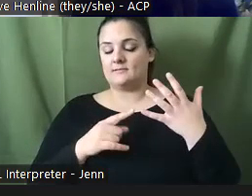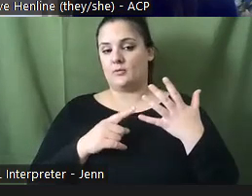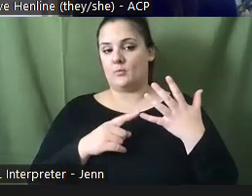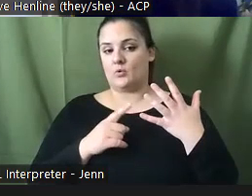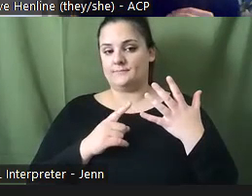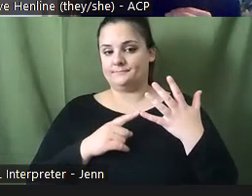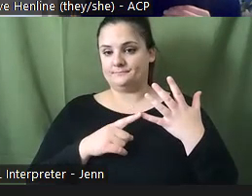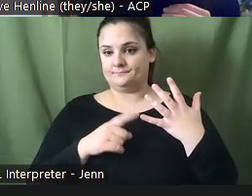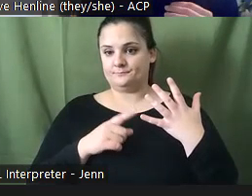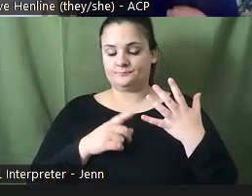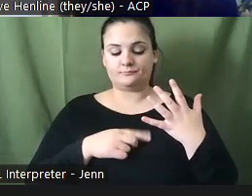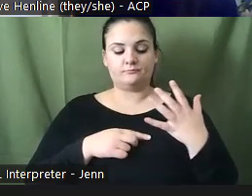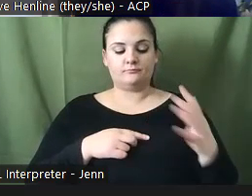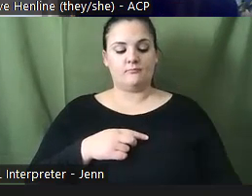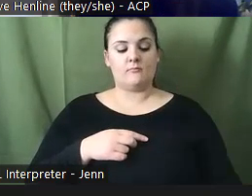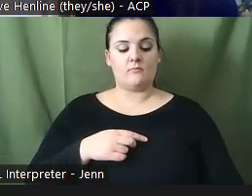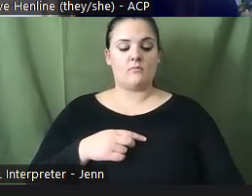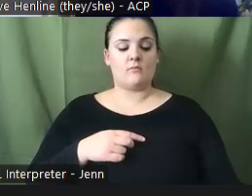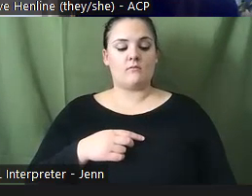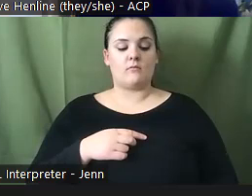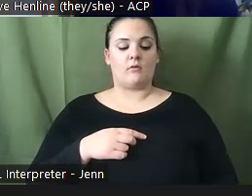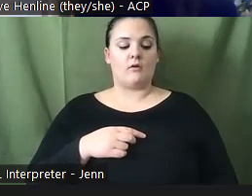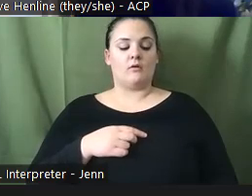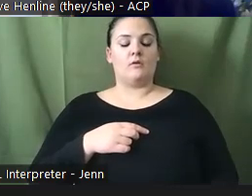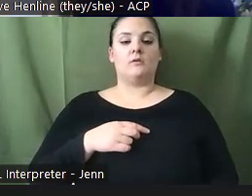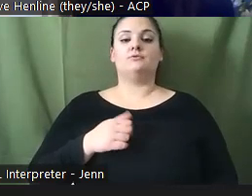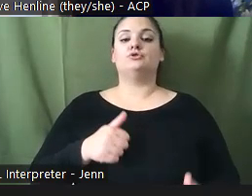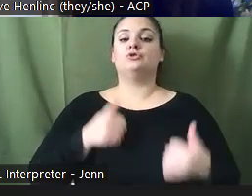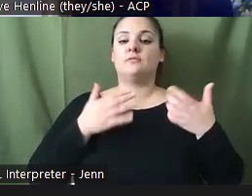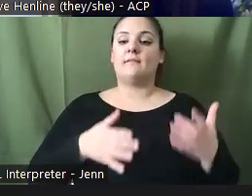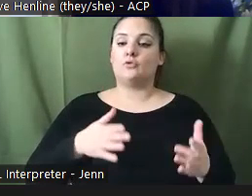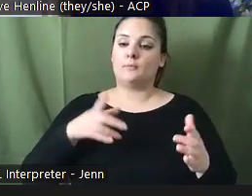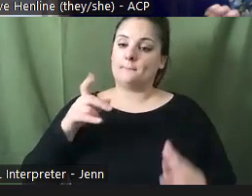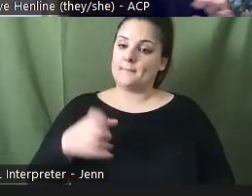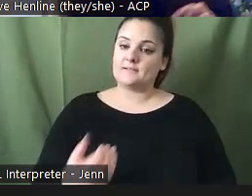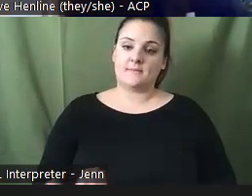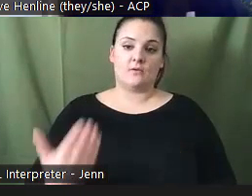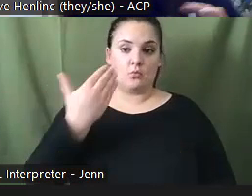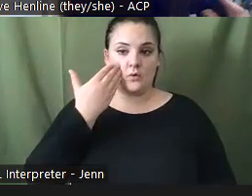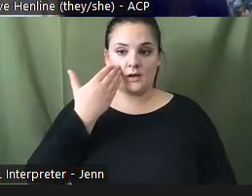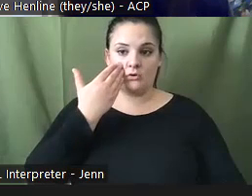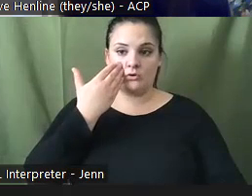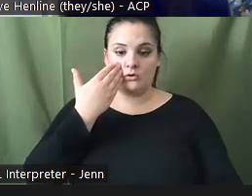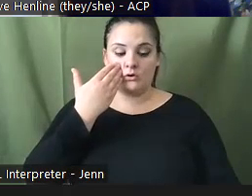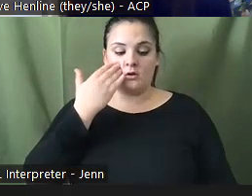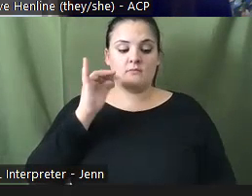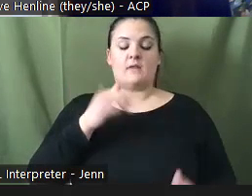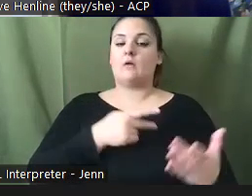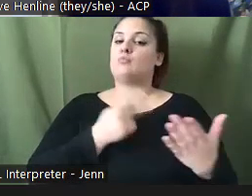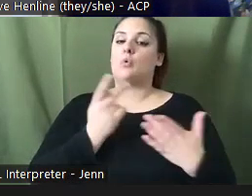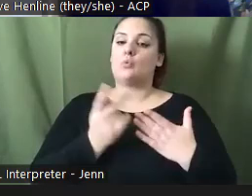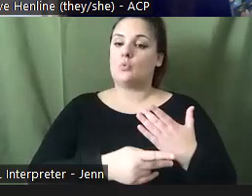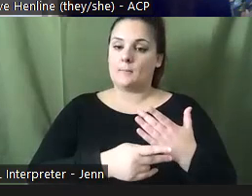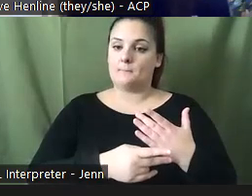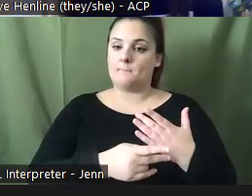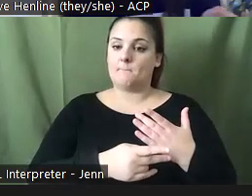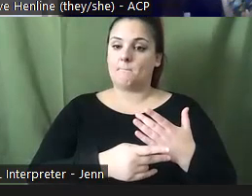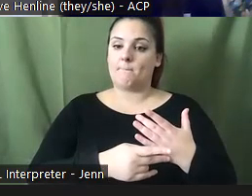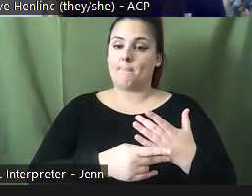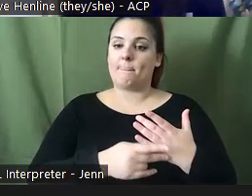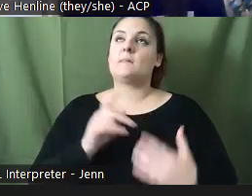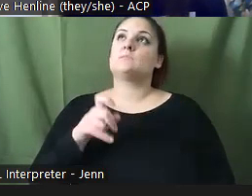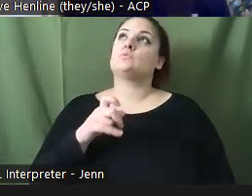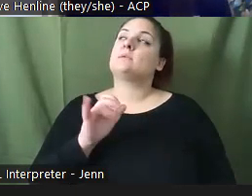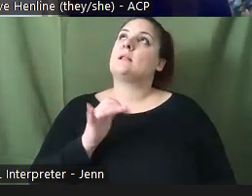the survivor has to be aware what the program is meant to be. I guess the individual needs